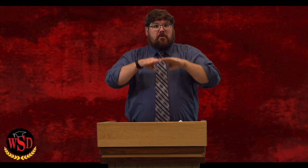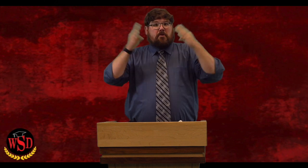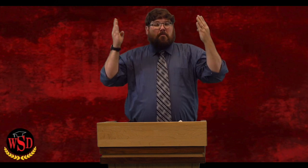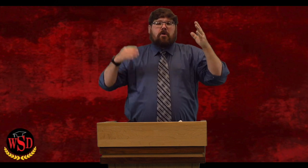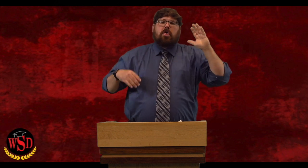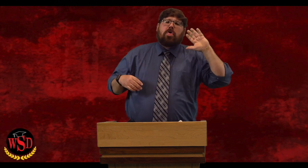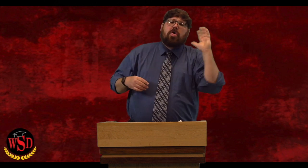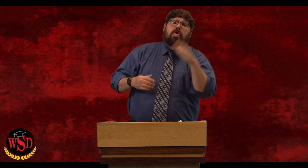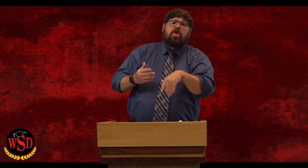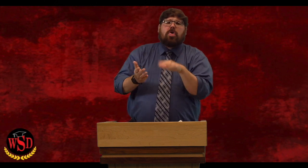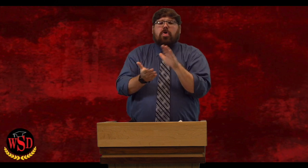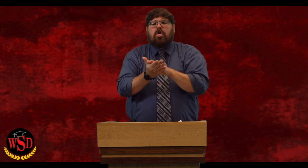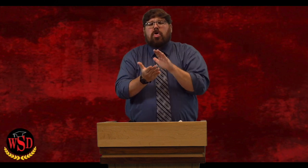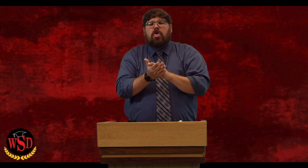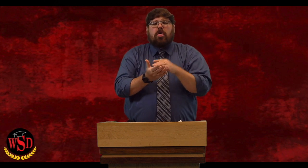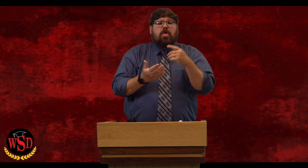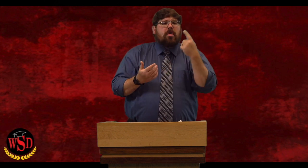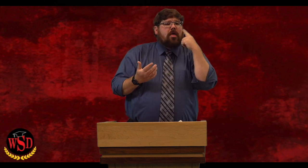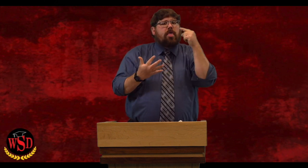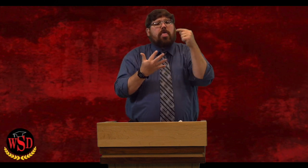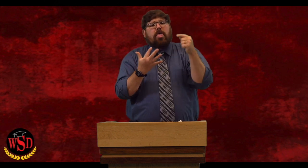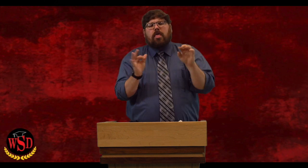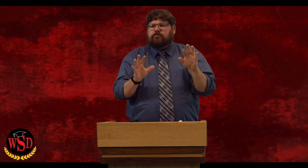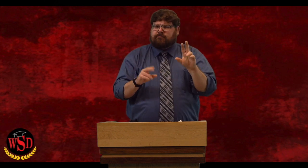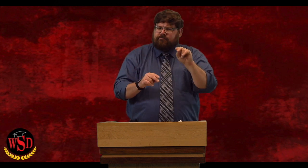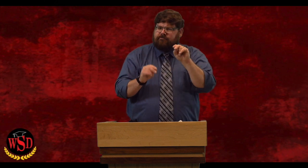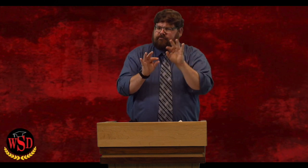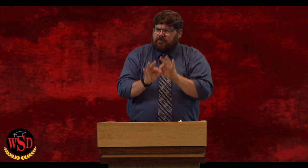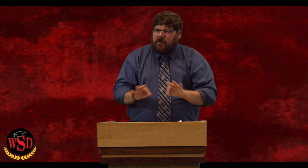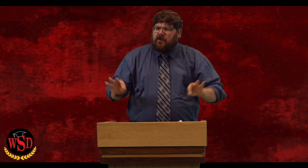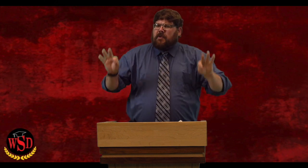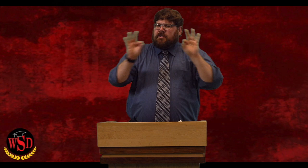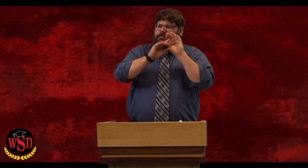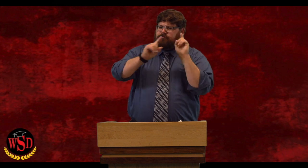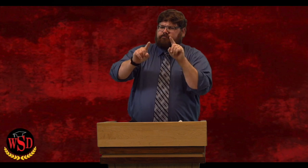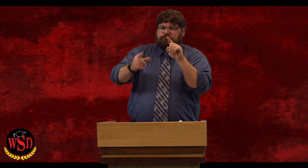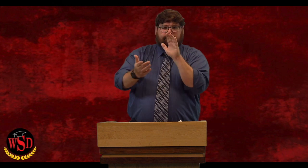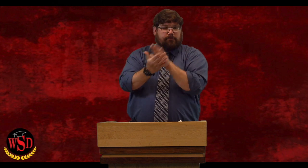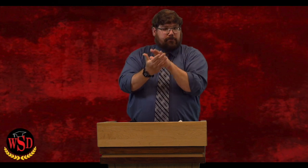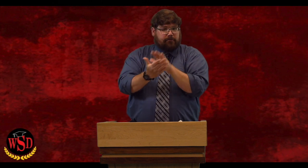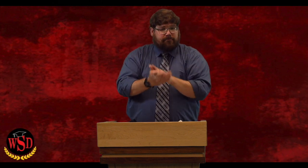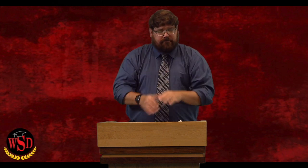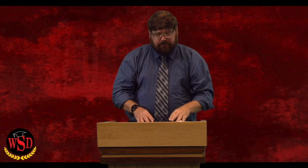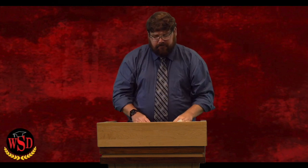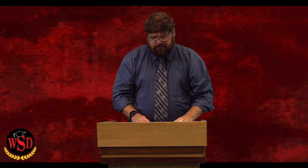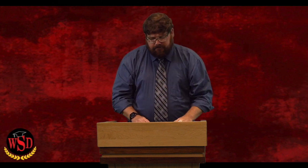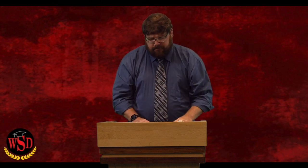If school's in session, don't just say "Eh, whatever, I don't need that." No! Continue to show up.